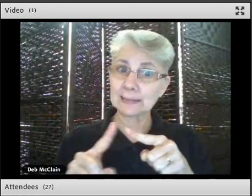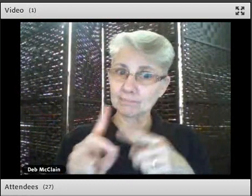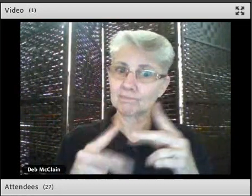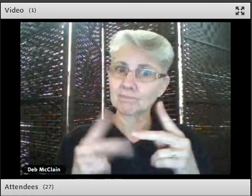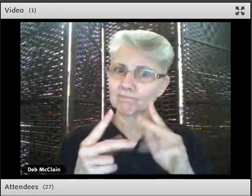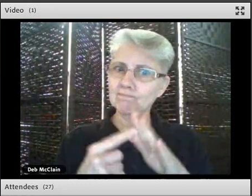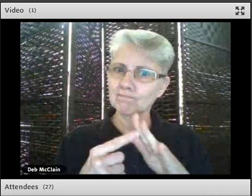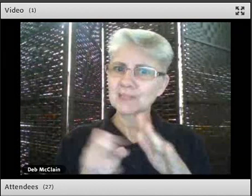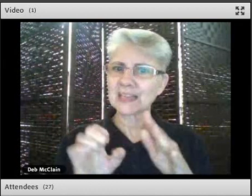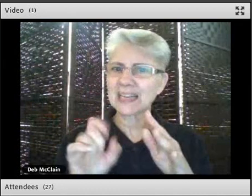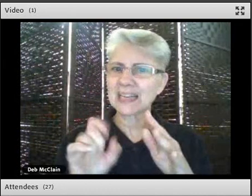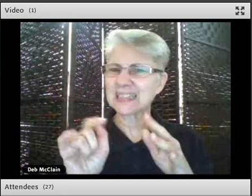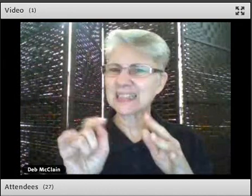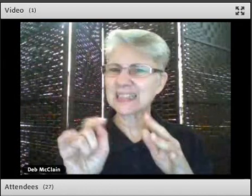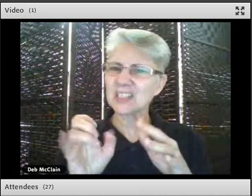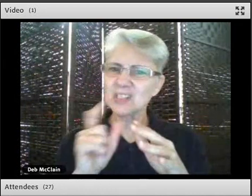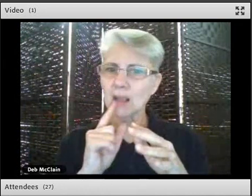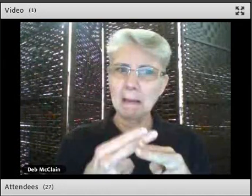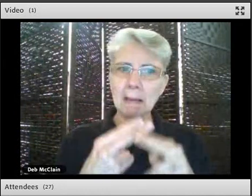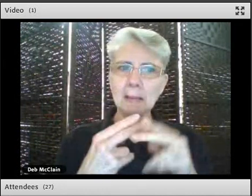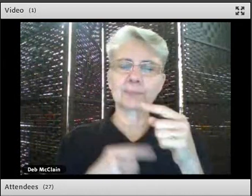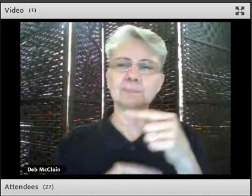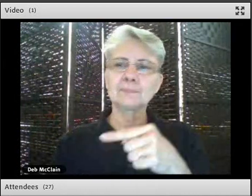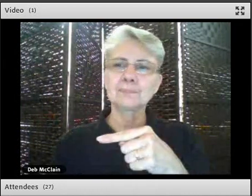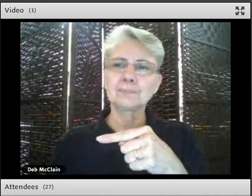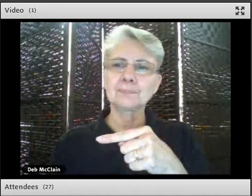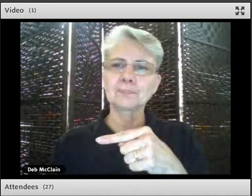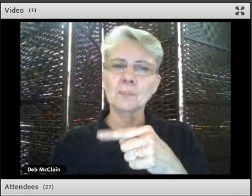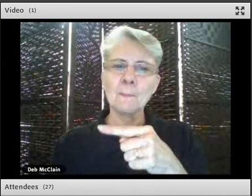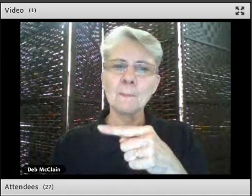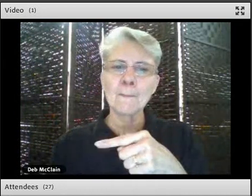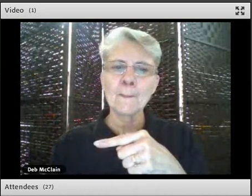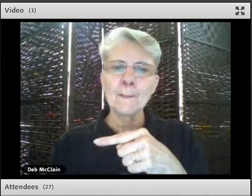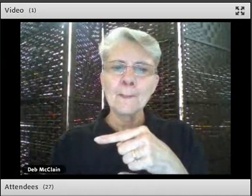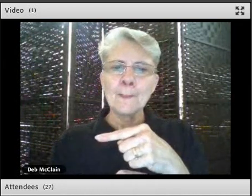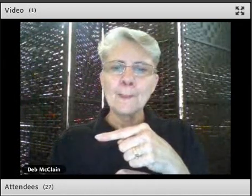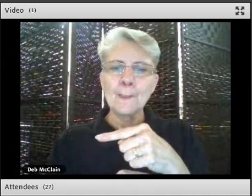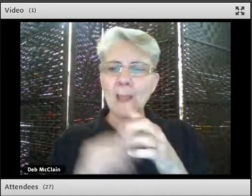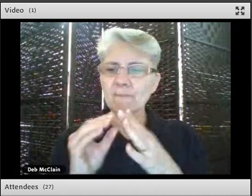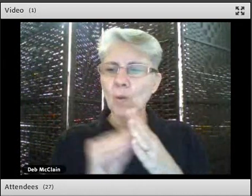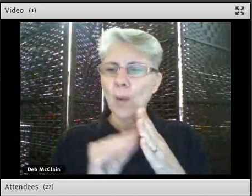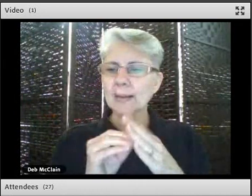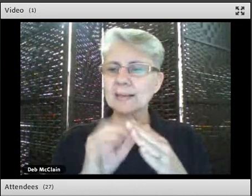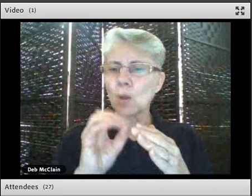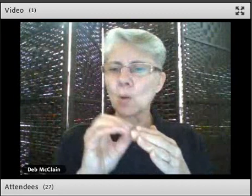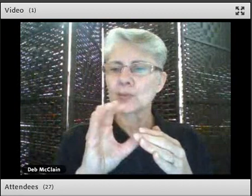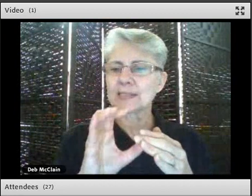Does not need to have all of this stuff on it. Certainly, make your choices locally